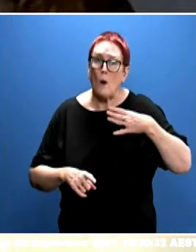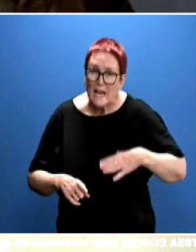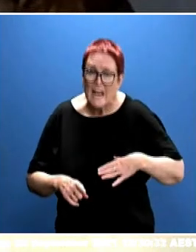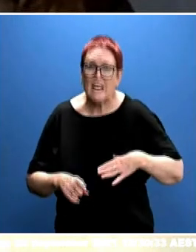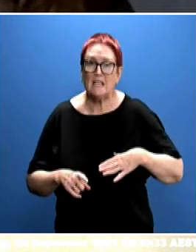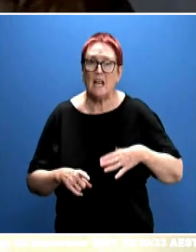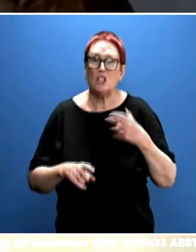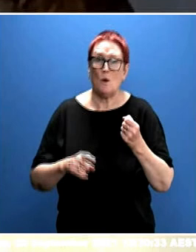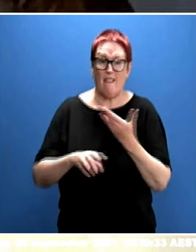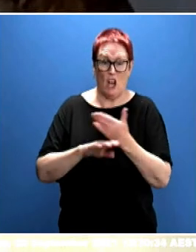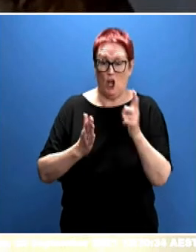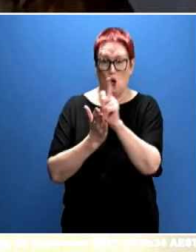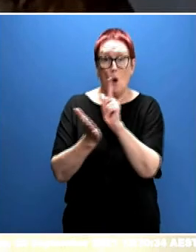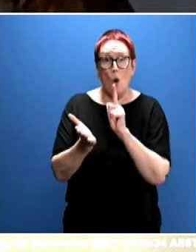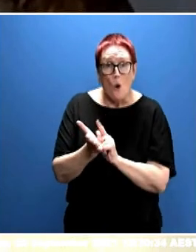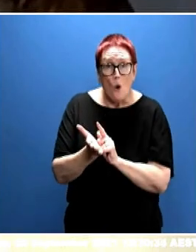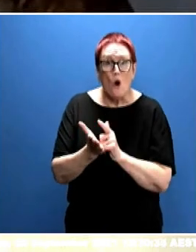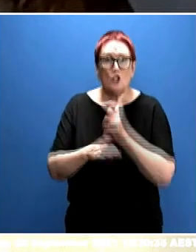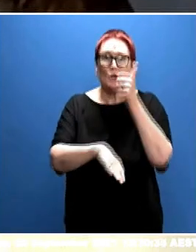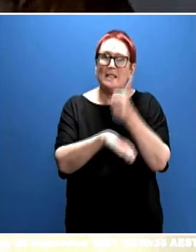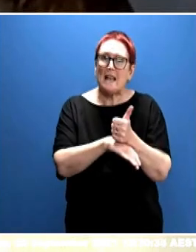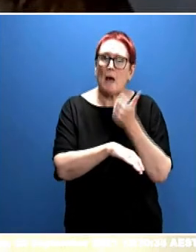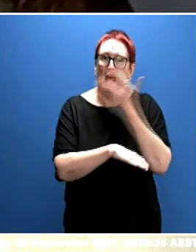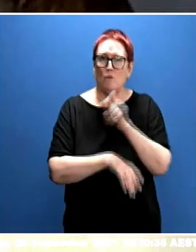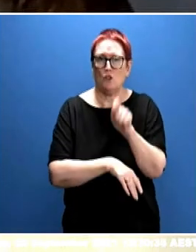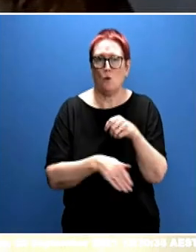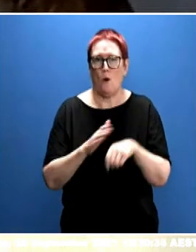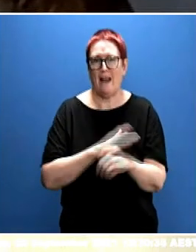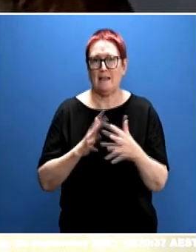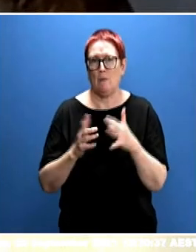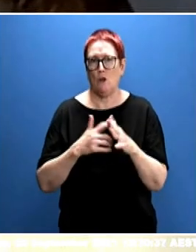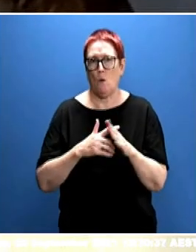legislated-for Aboriginal courts in the Western Australian justice system,